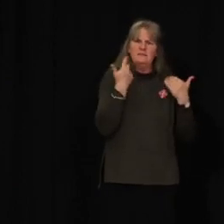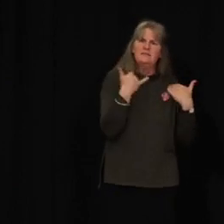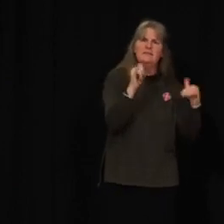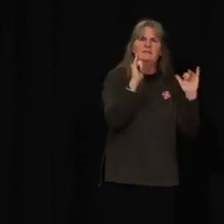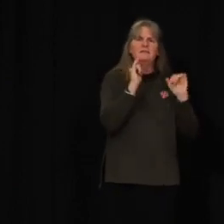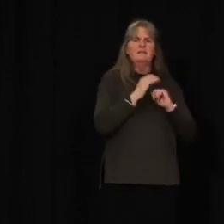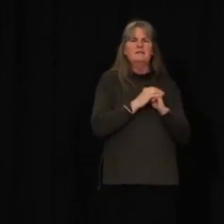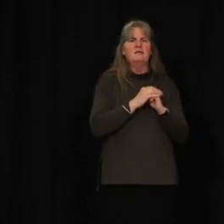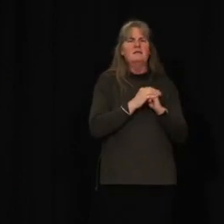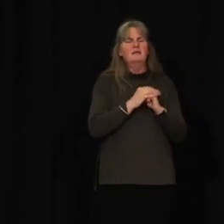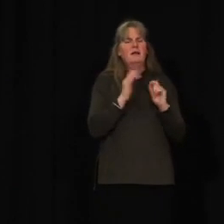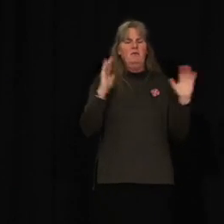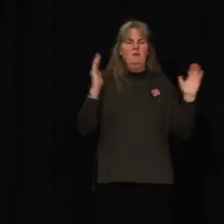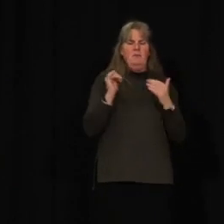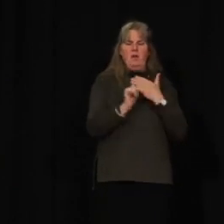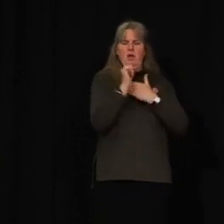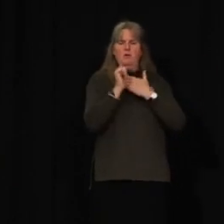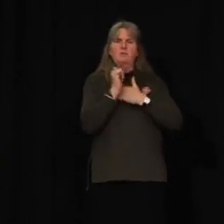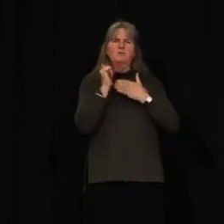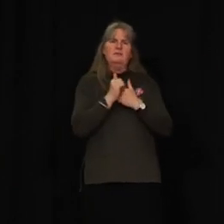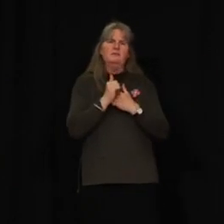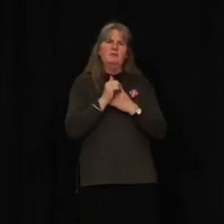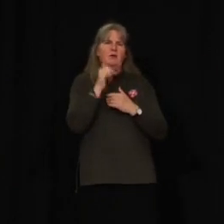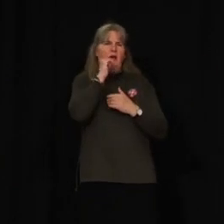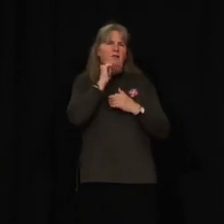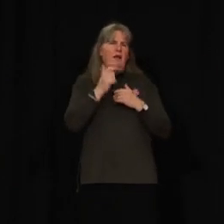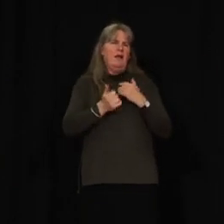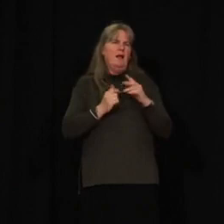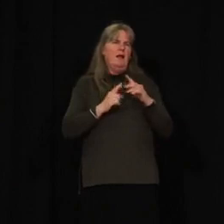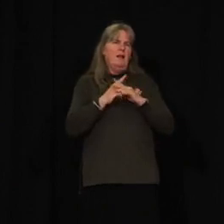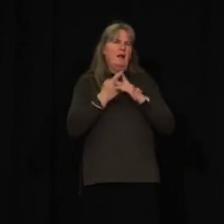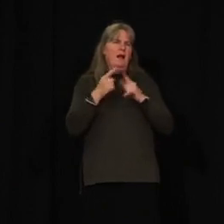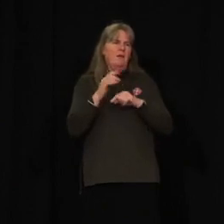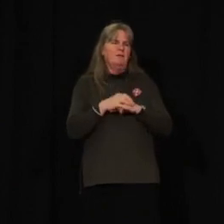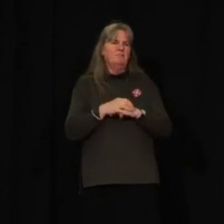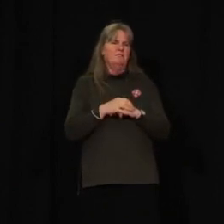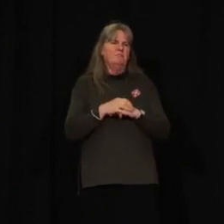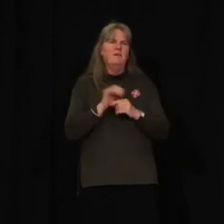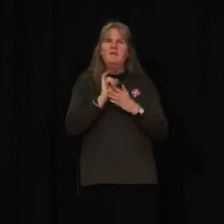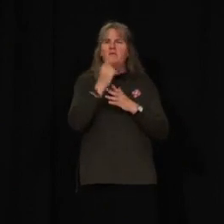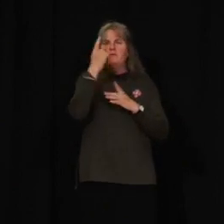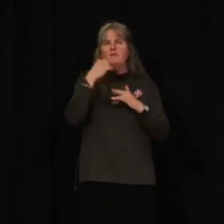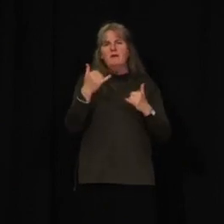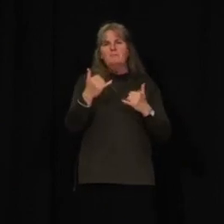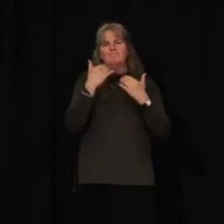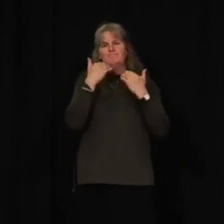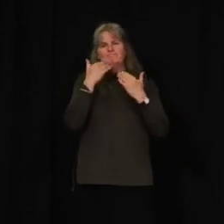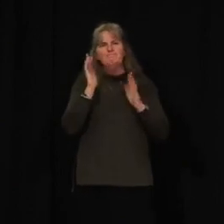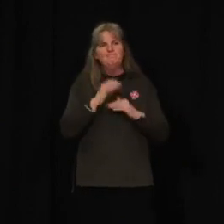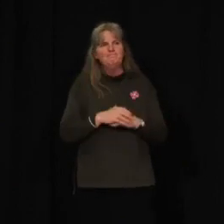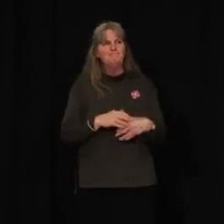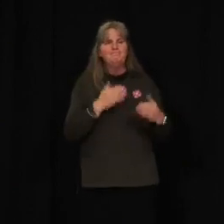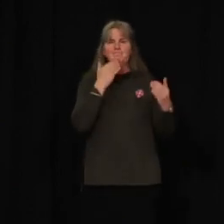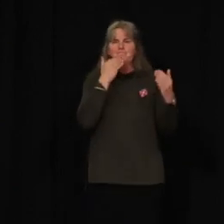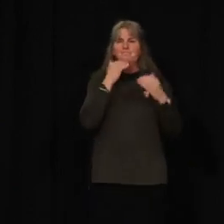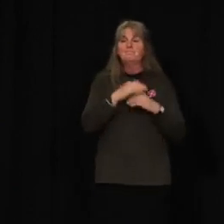the other hazards and risks in our everyday lives. That is all for my update. Thank you.